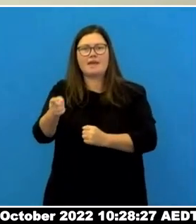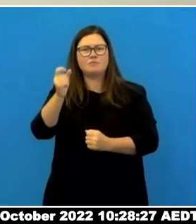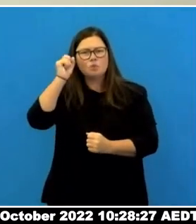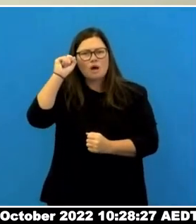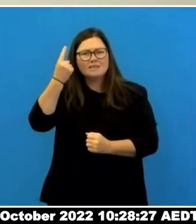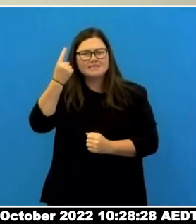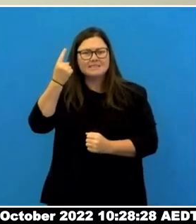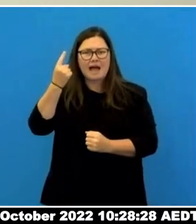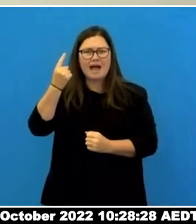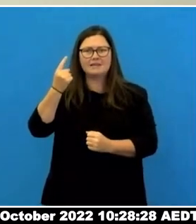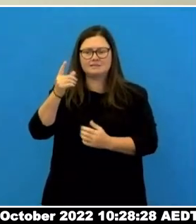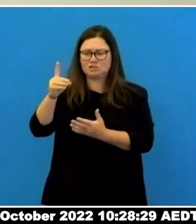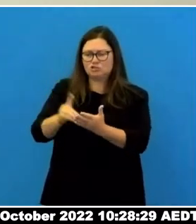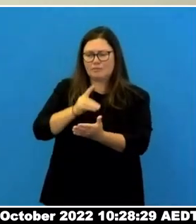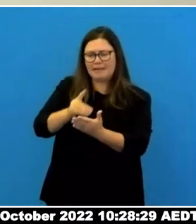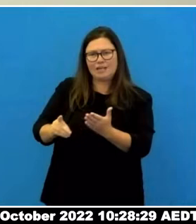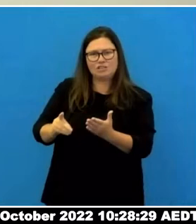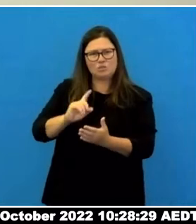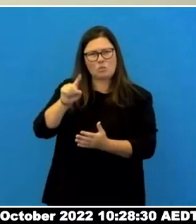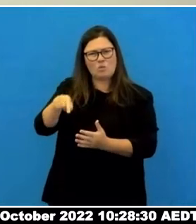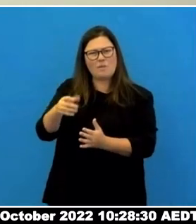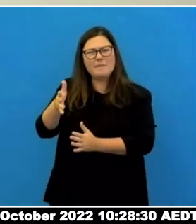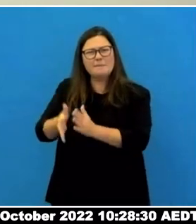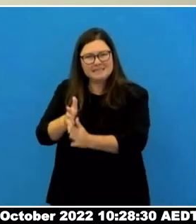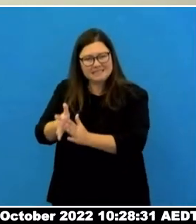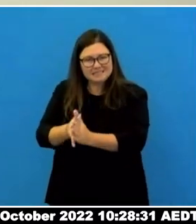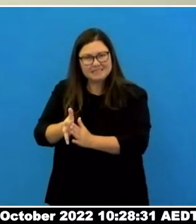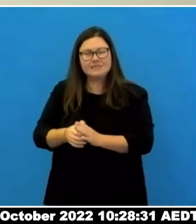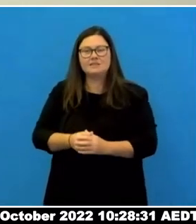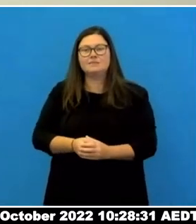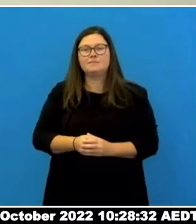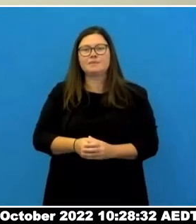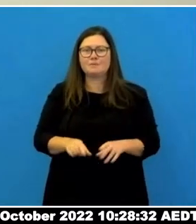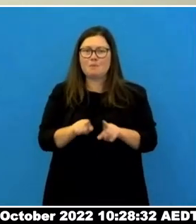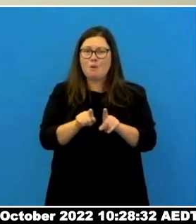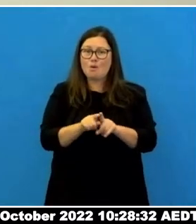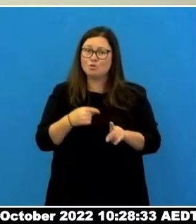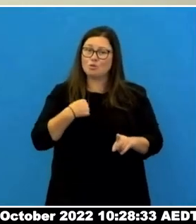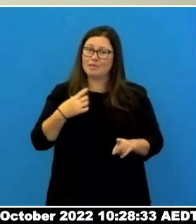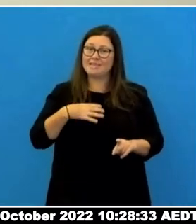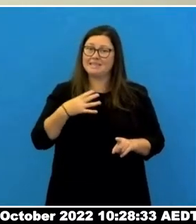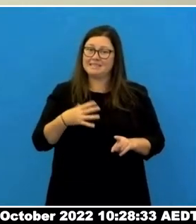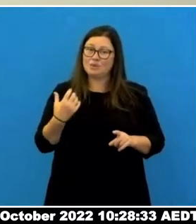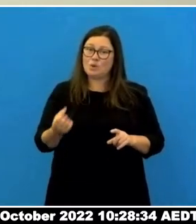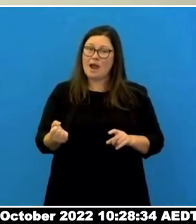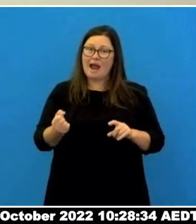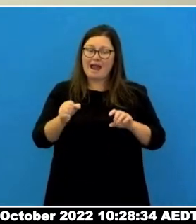But more about having systems in place that will, in fact, reinforce accountability as well.